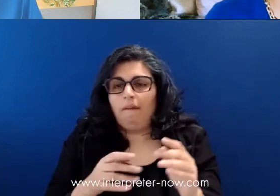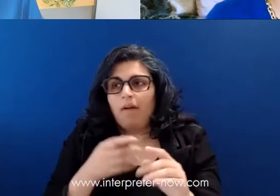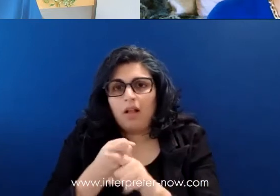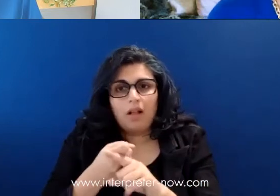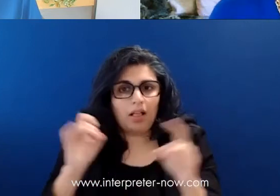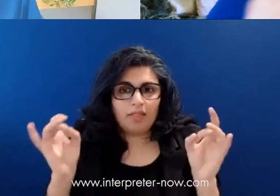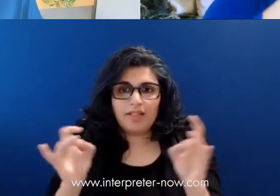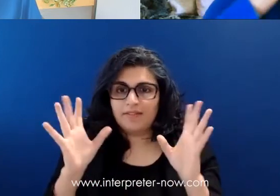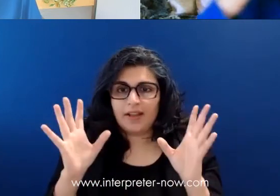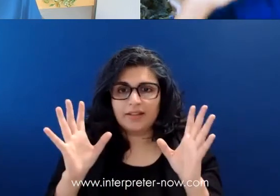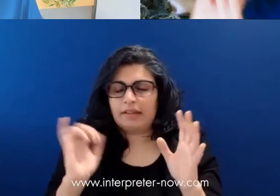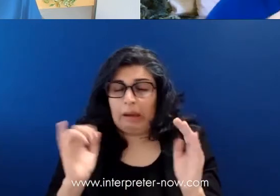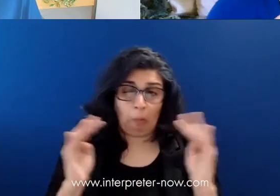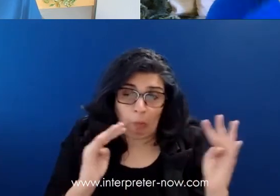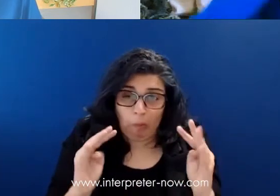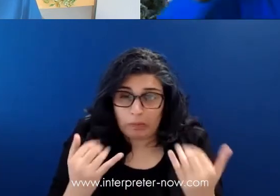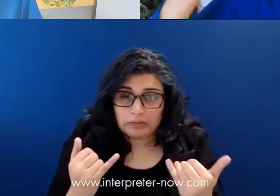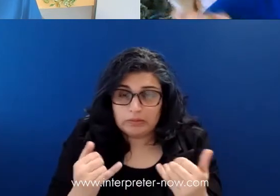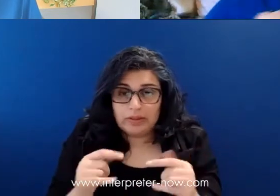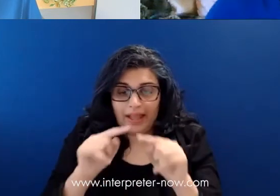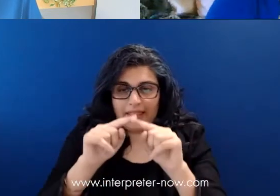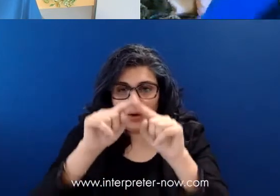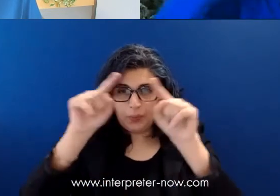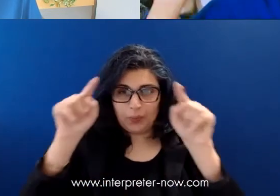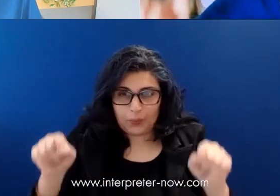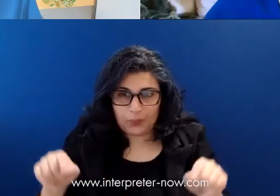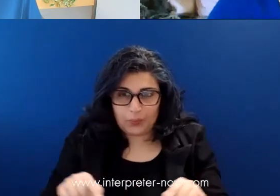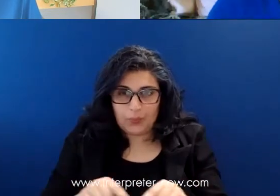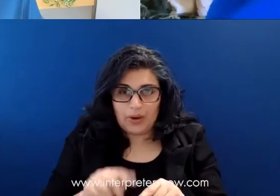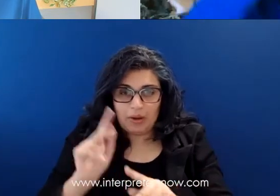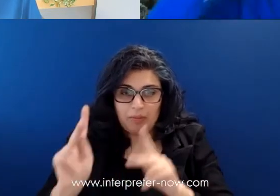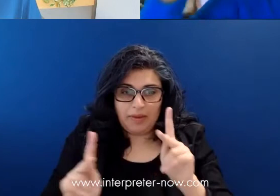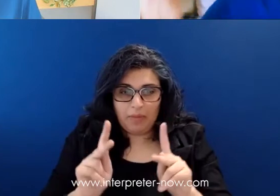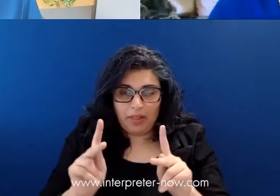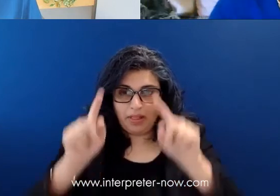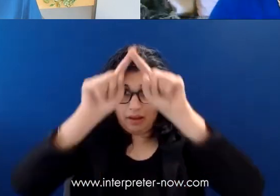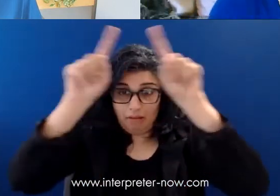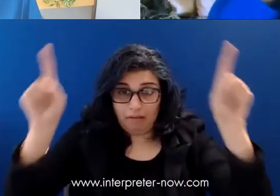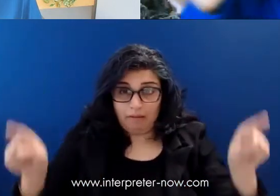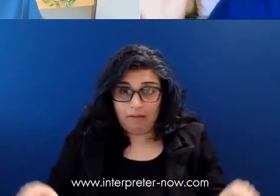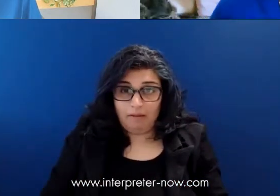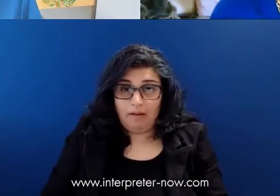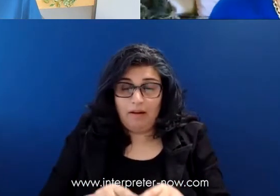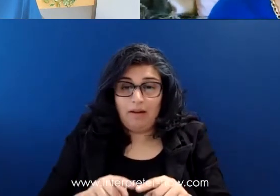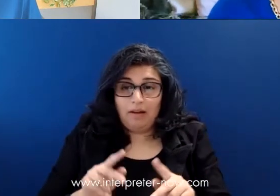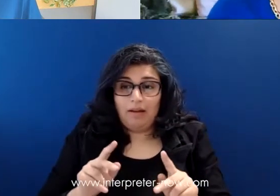Then you see concentric circles of people who are more and more and more removed from